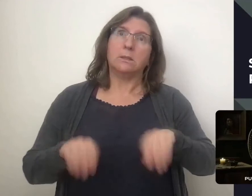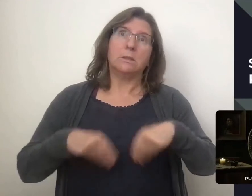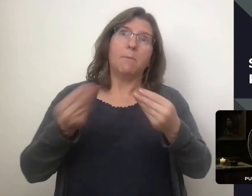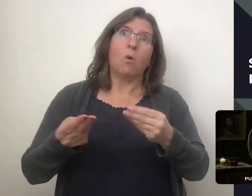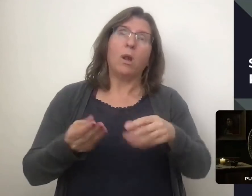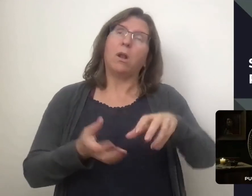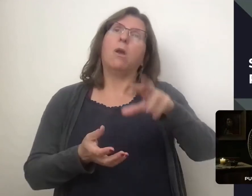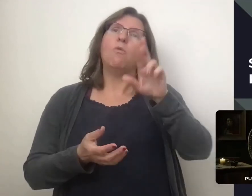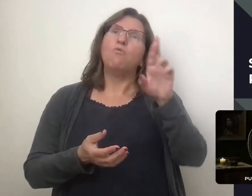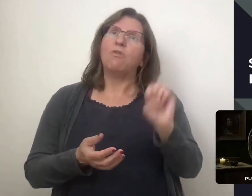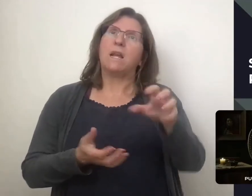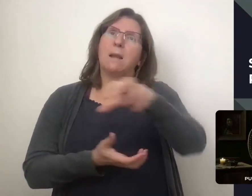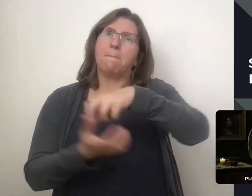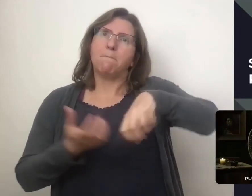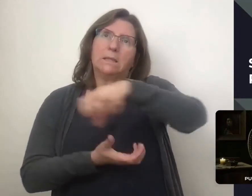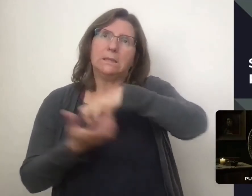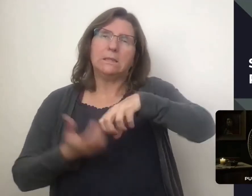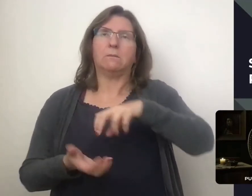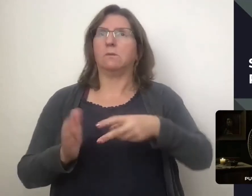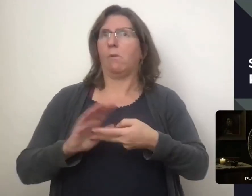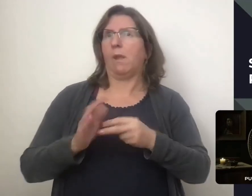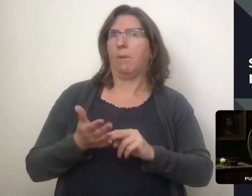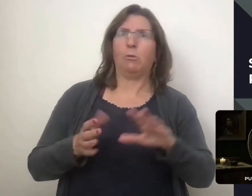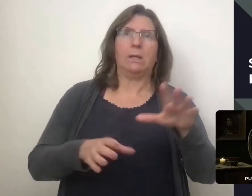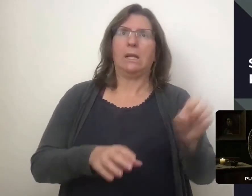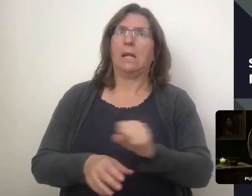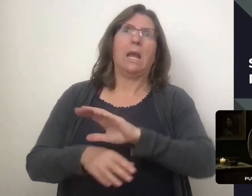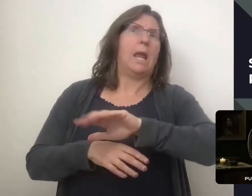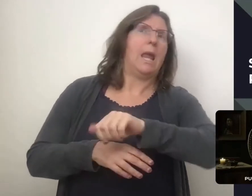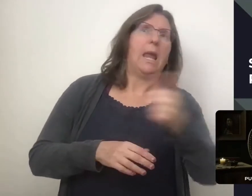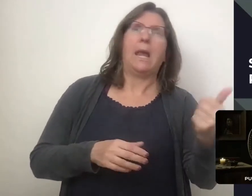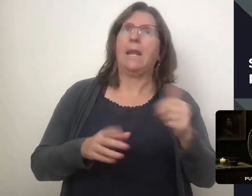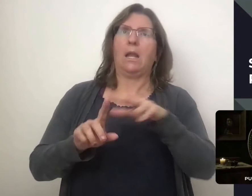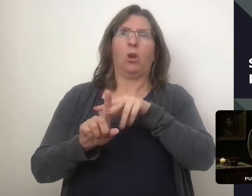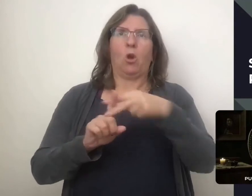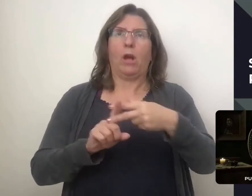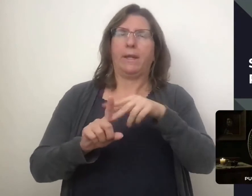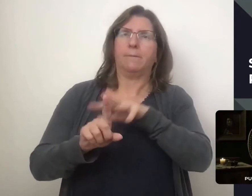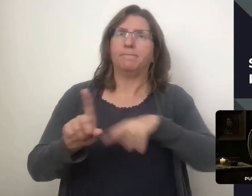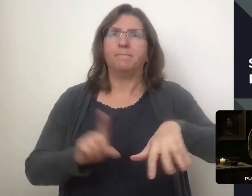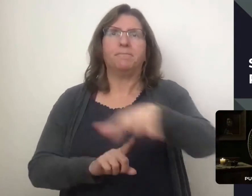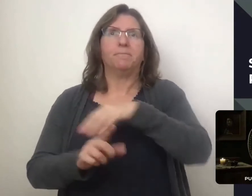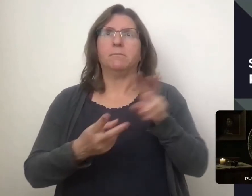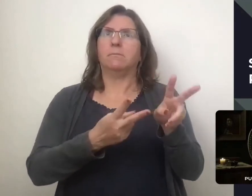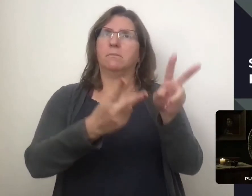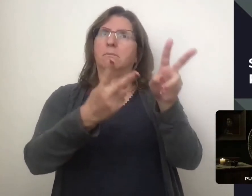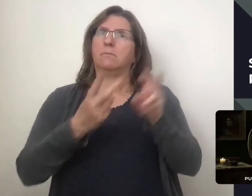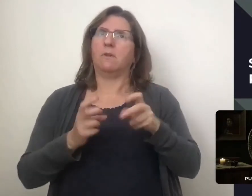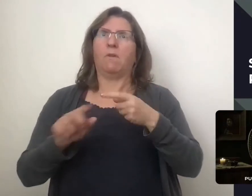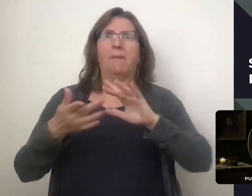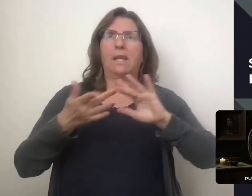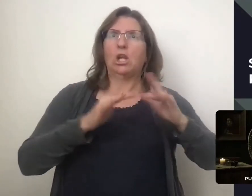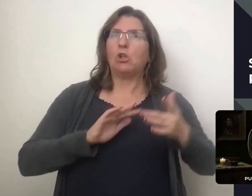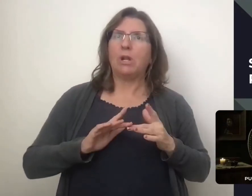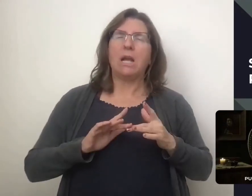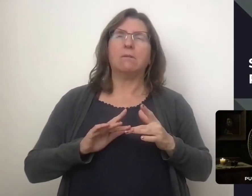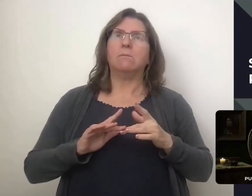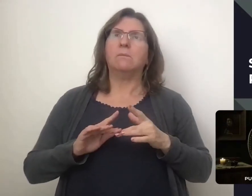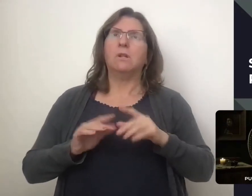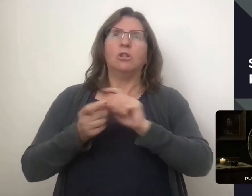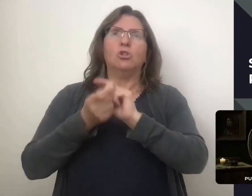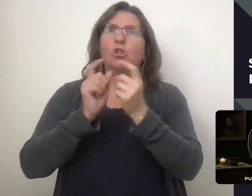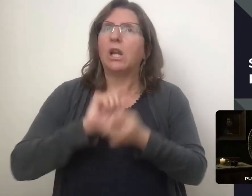PressBooks can support remixing. Any content from the internet can be changed.